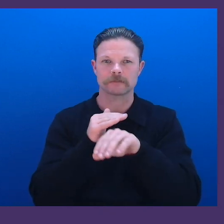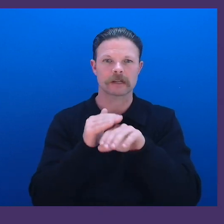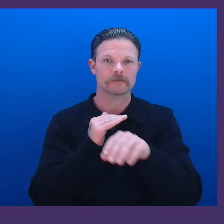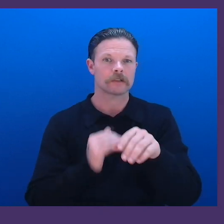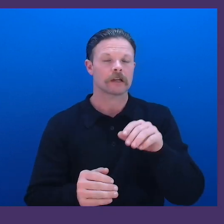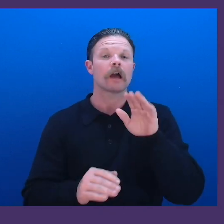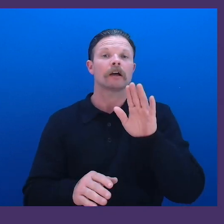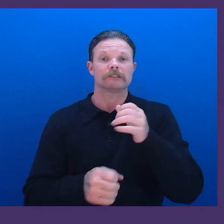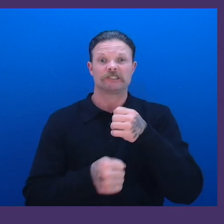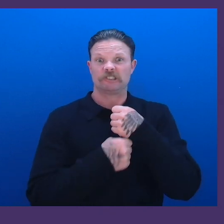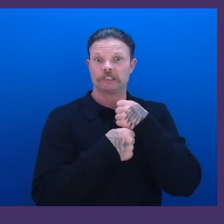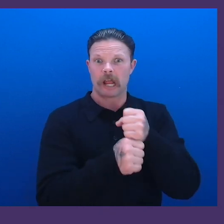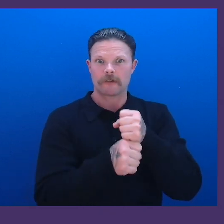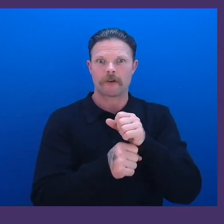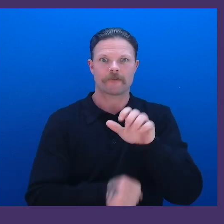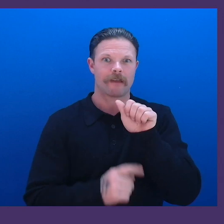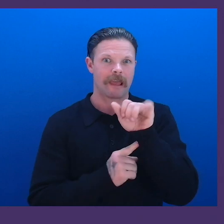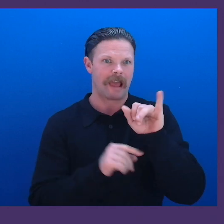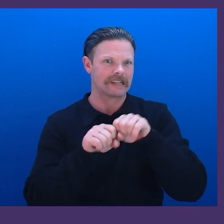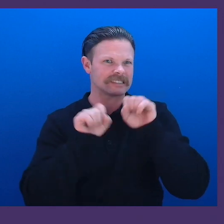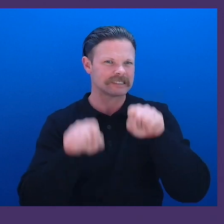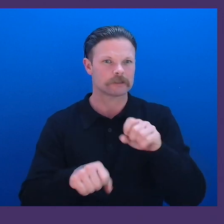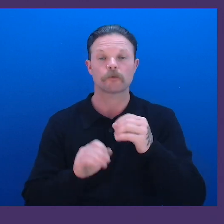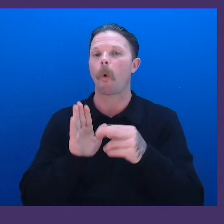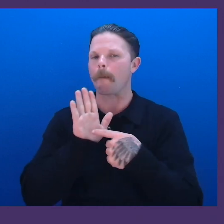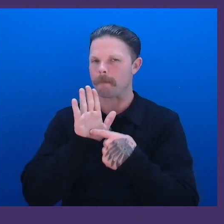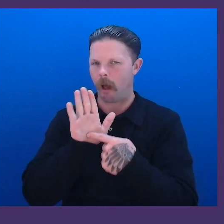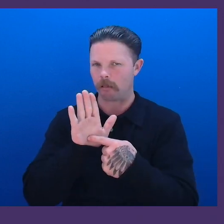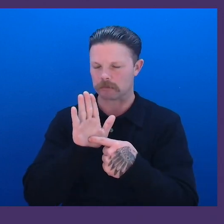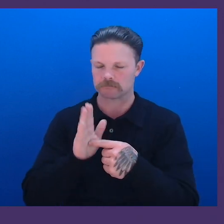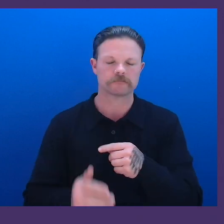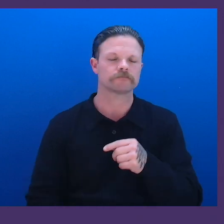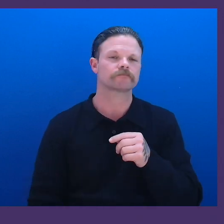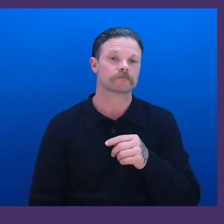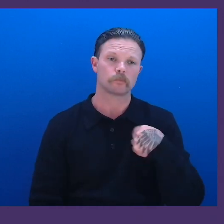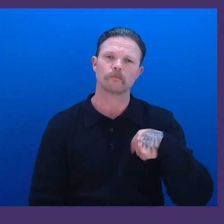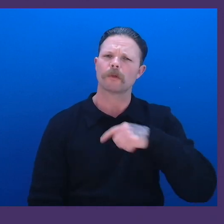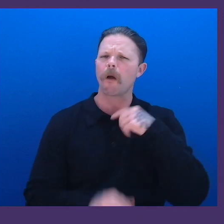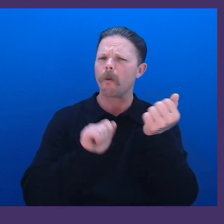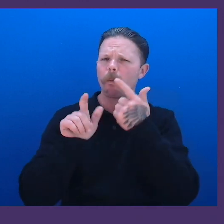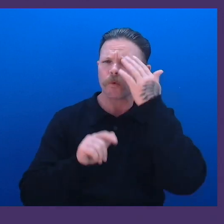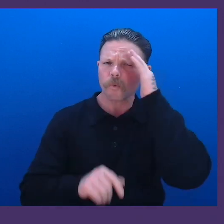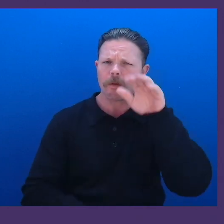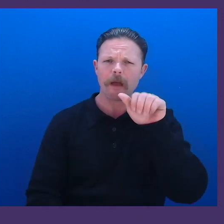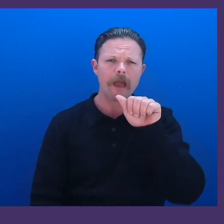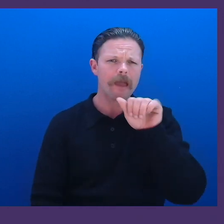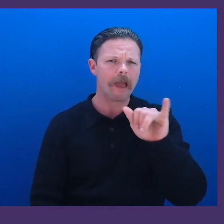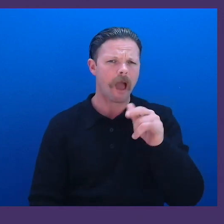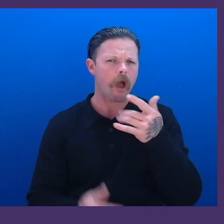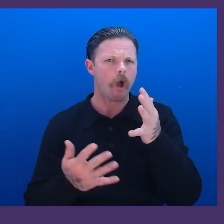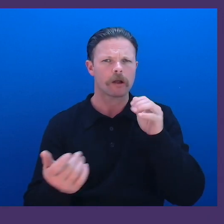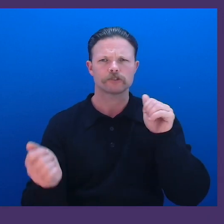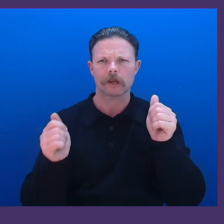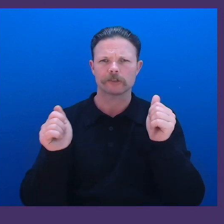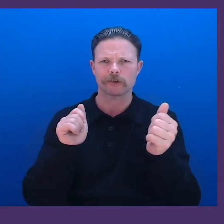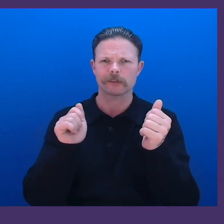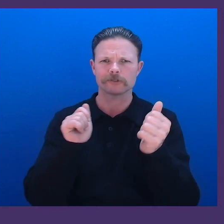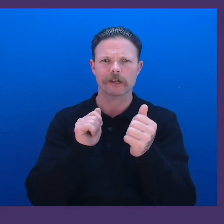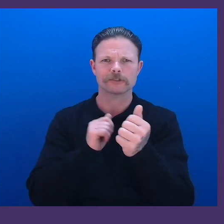We all know that AI is today already changing paradigms for people with all abilities and it helps